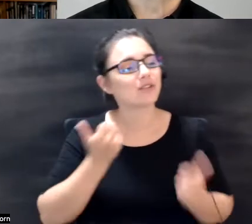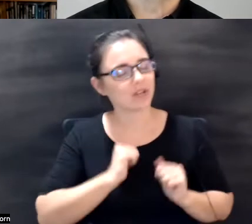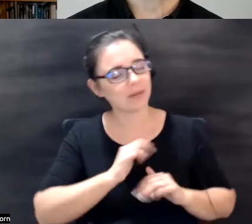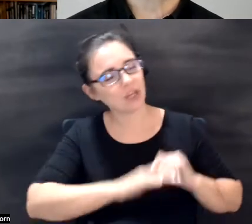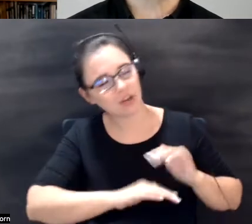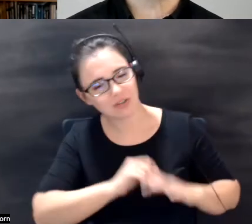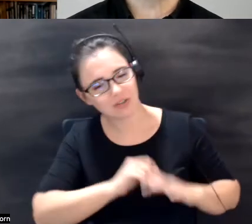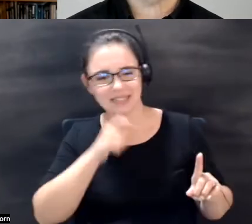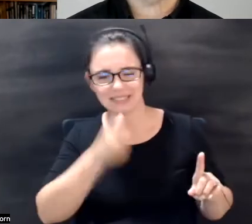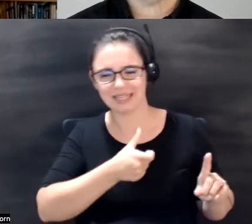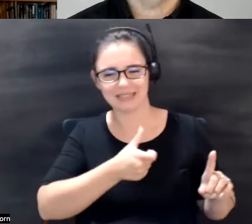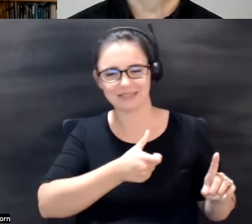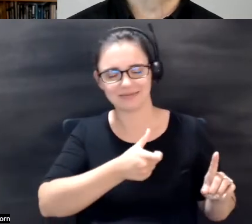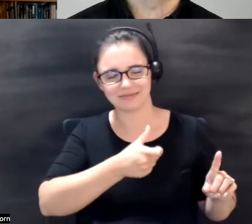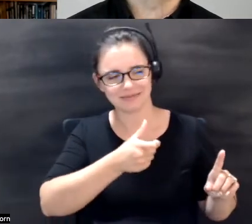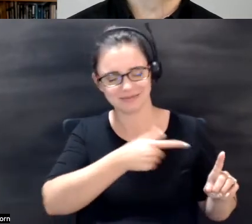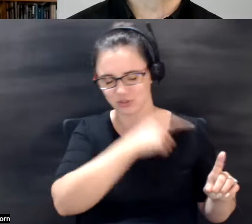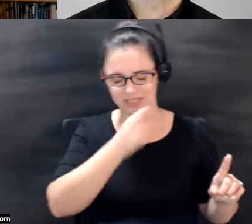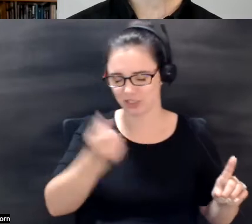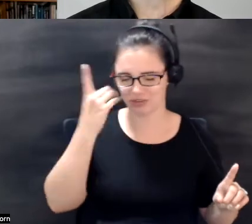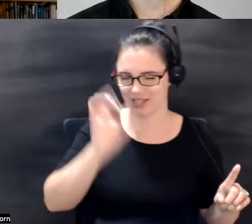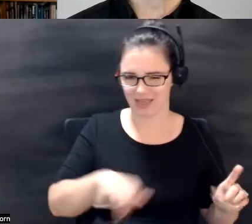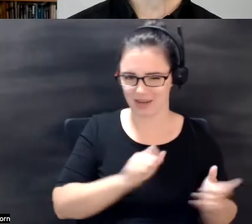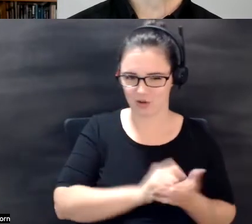didn't come across to her that way at all, which I, which I totally understand.